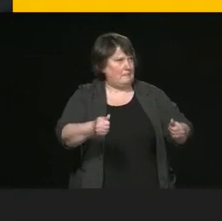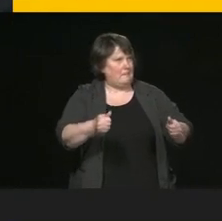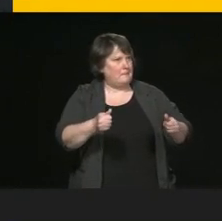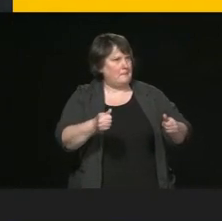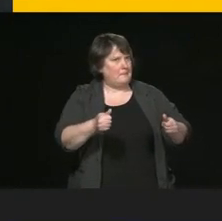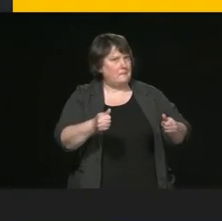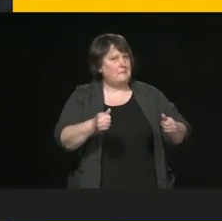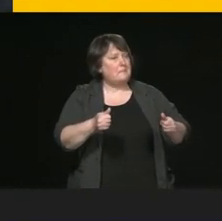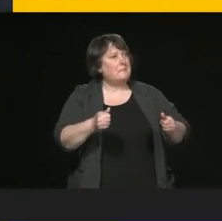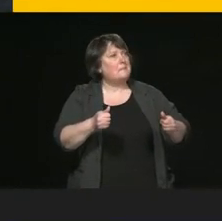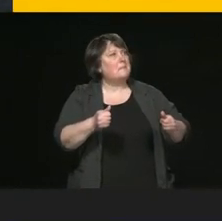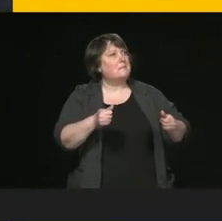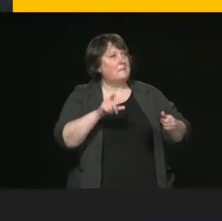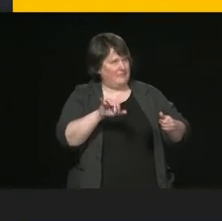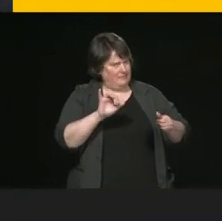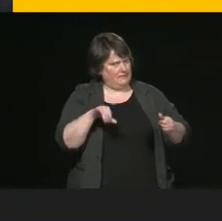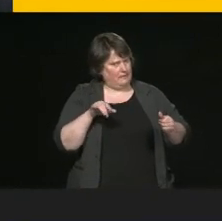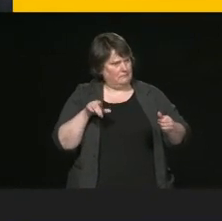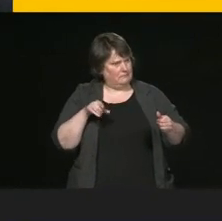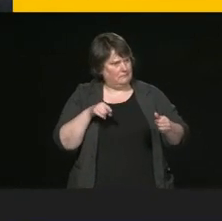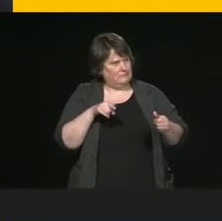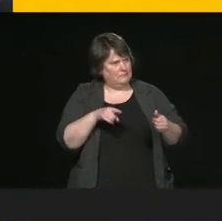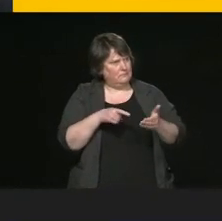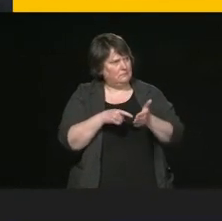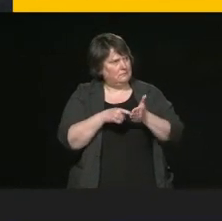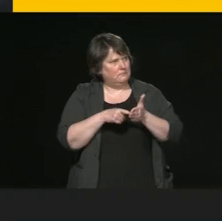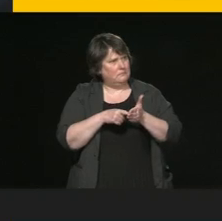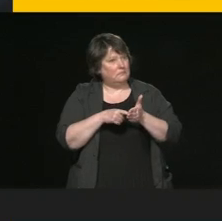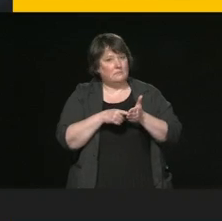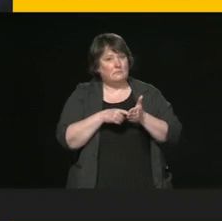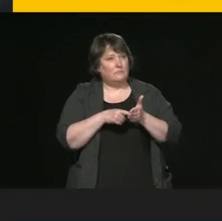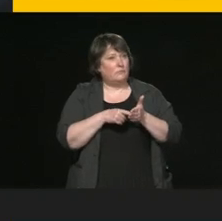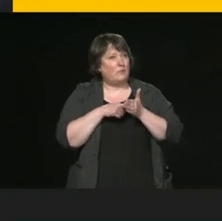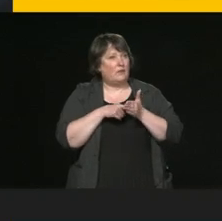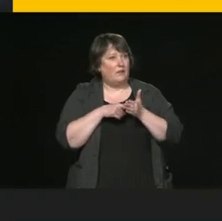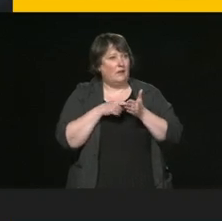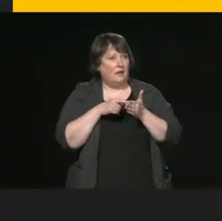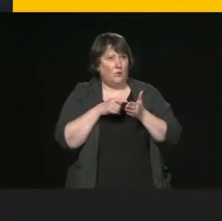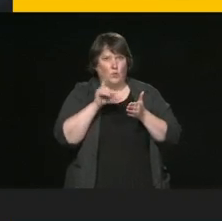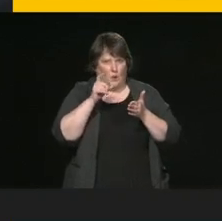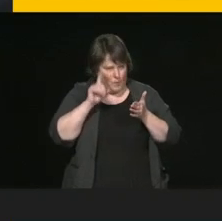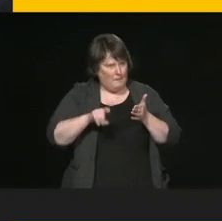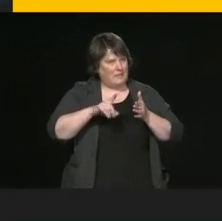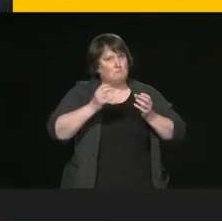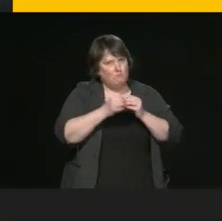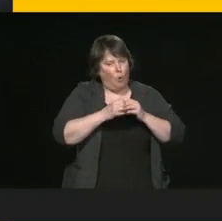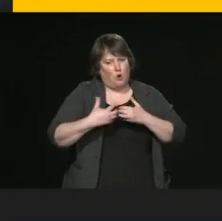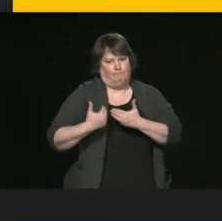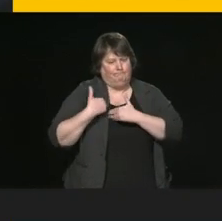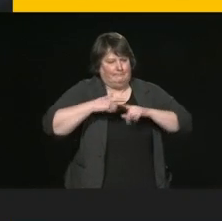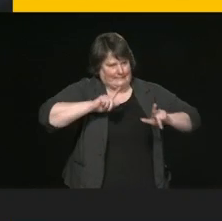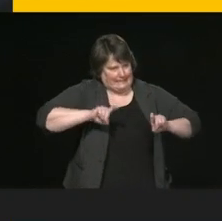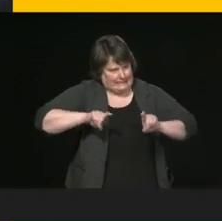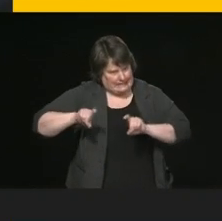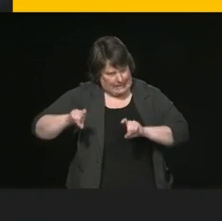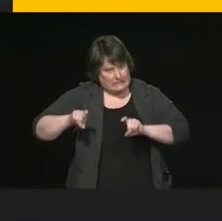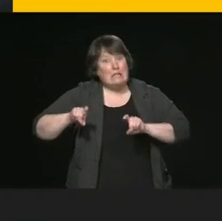TESTING CAPACITY MANY TIMES WHAT WE HAVE IN CANADA RIGHT NOW IS A REQUIREMENT FOR A RETURN TO